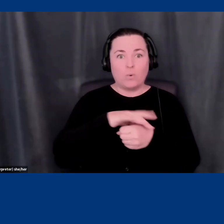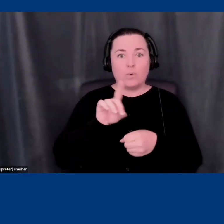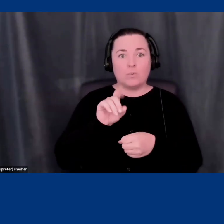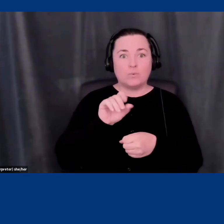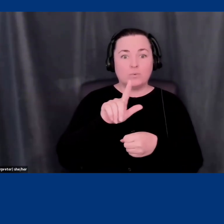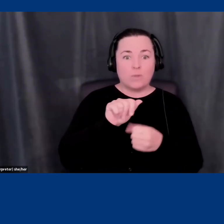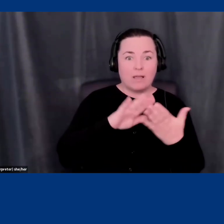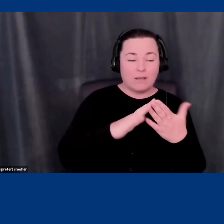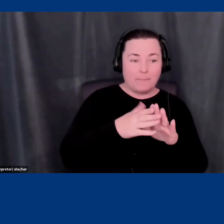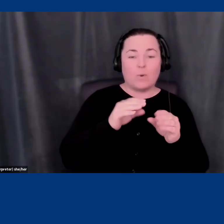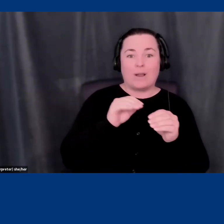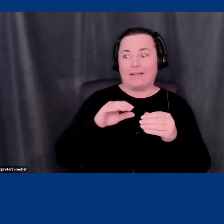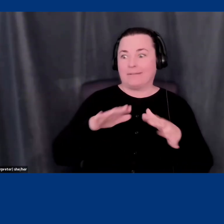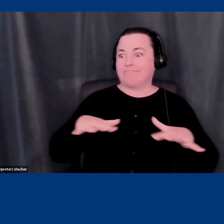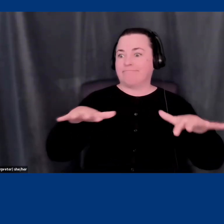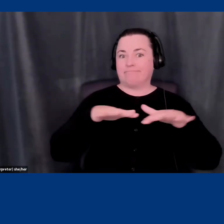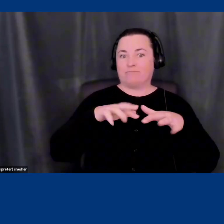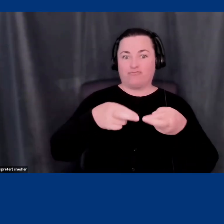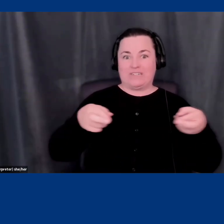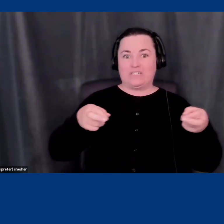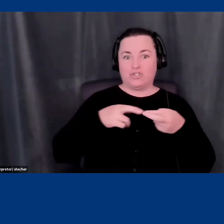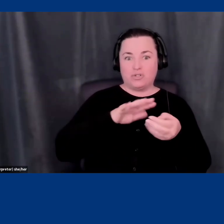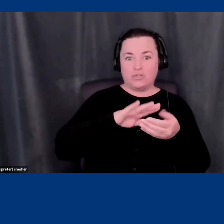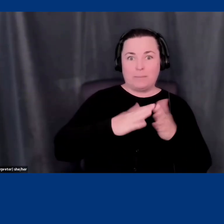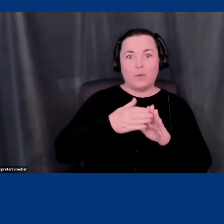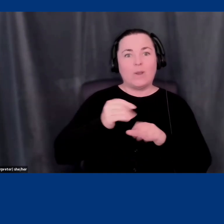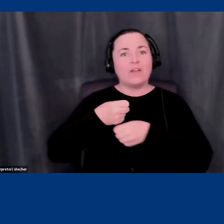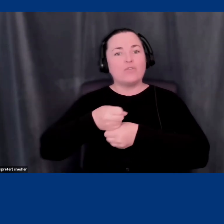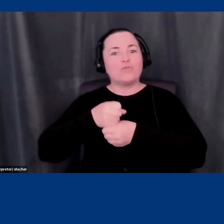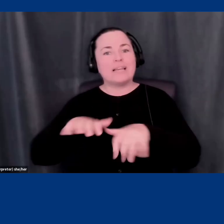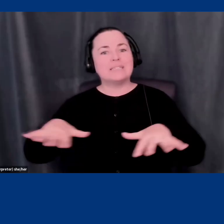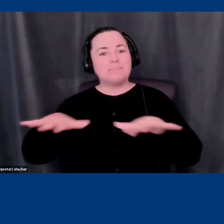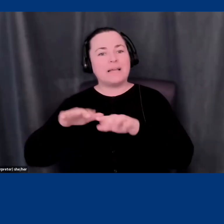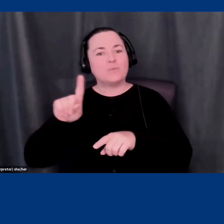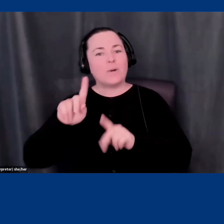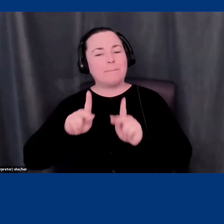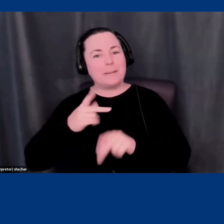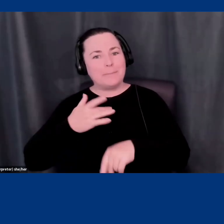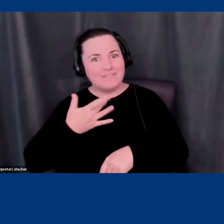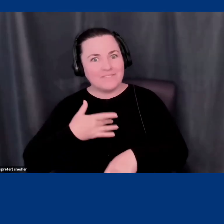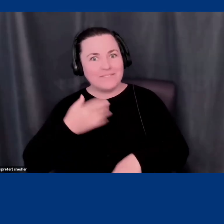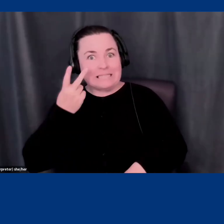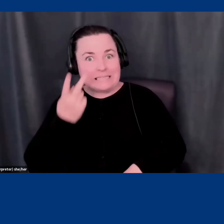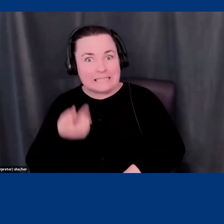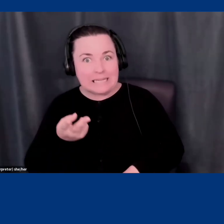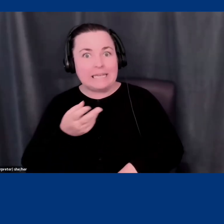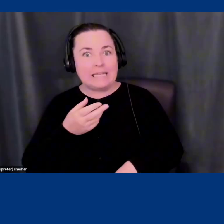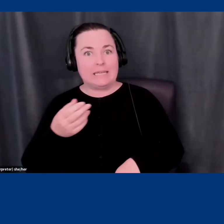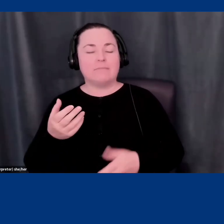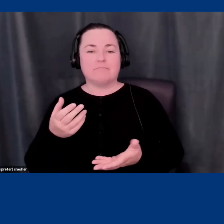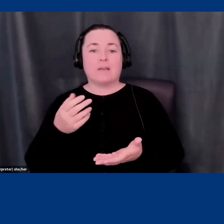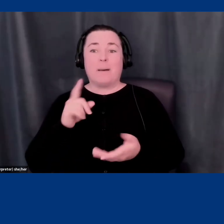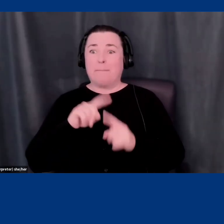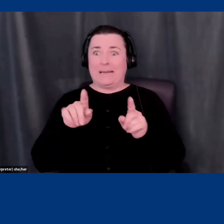is so important. But it also requires, like I said, that I'm leading with humility and saying, I'm not going to have all the answers, but who can I